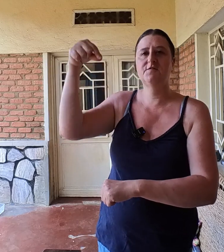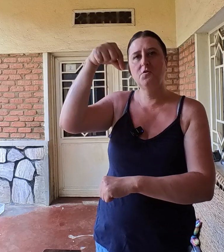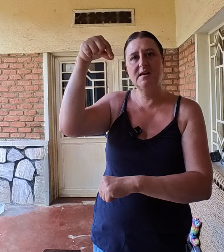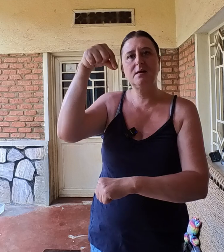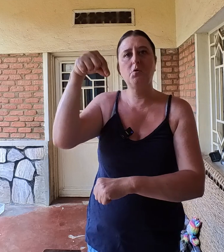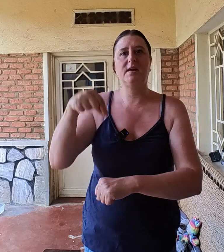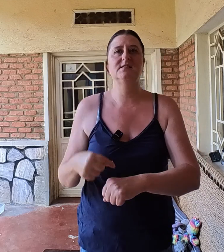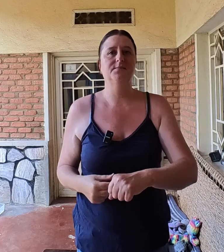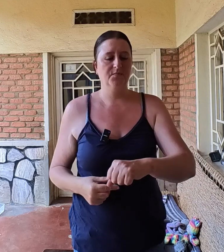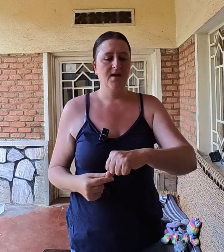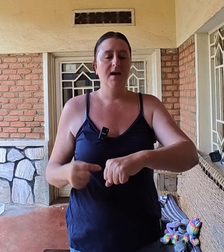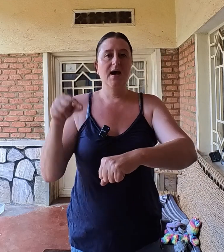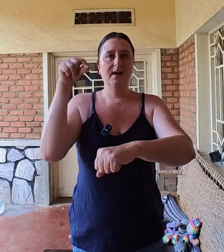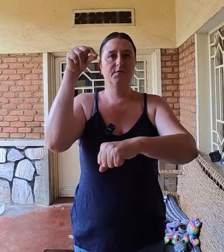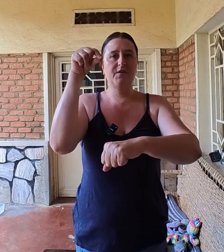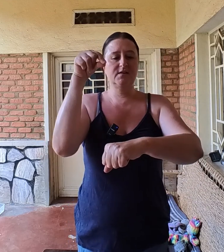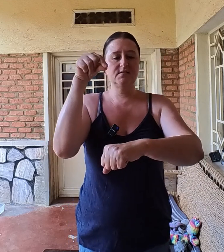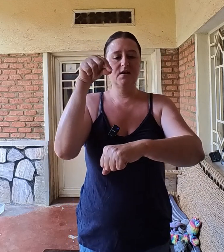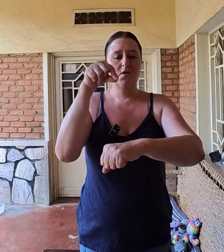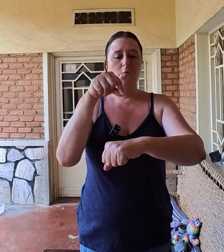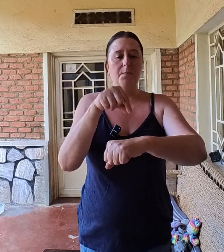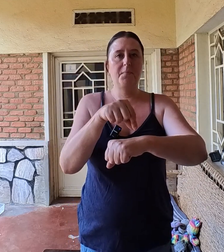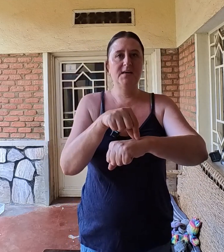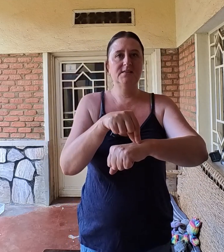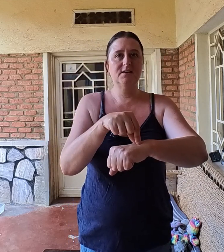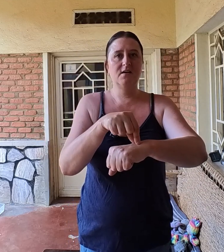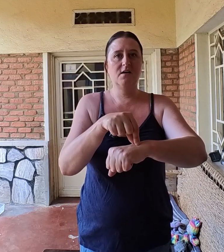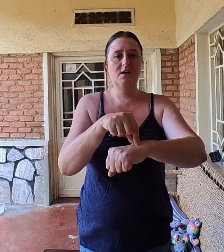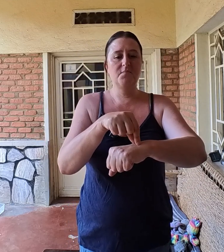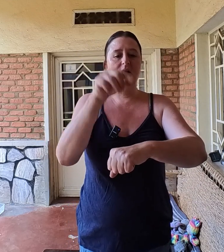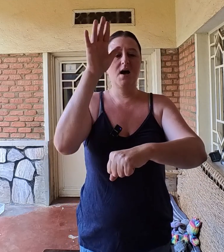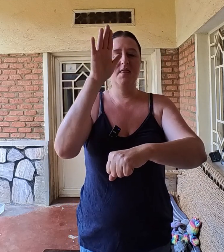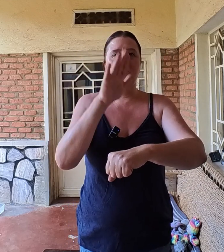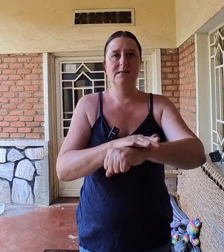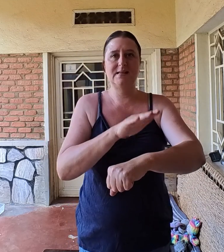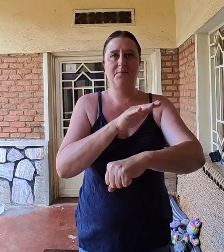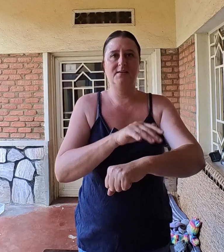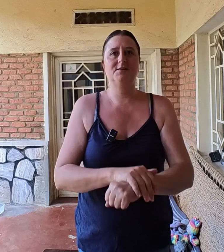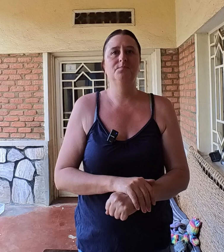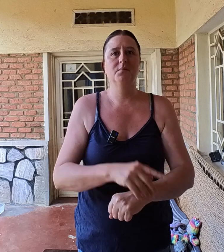that to form a little point, and first we bite our arm and then we slap it.